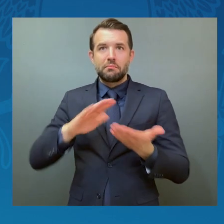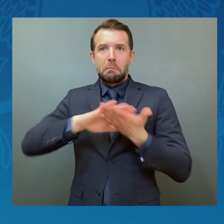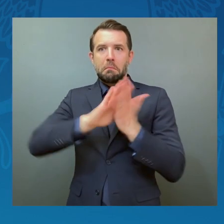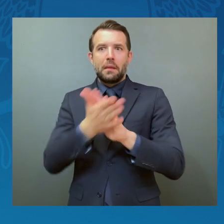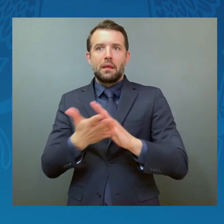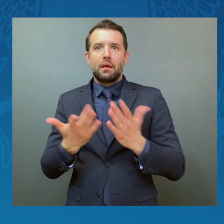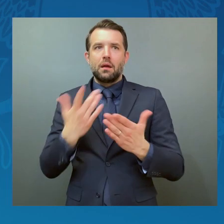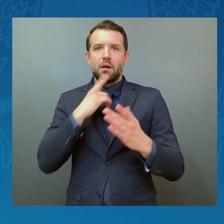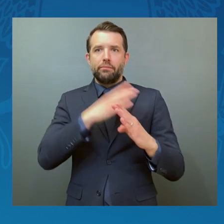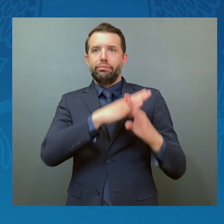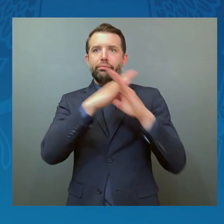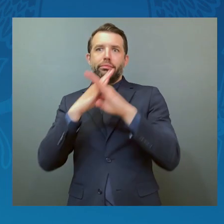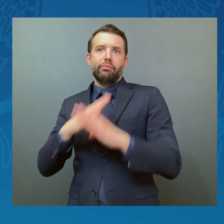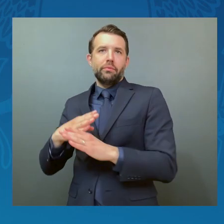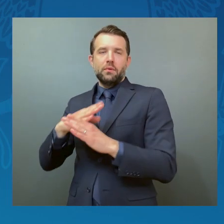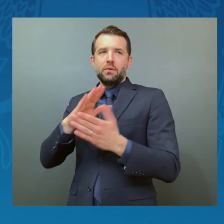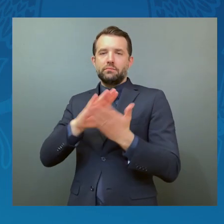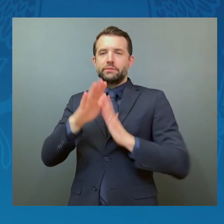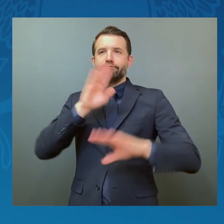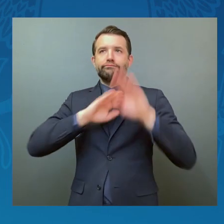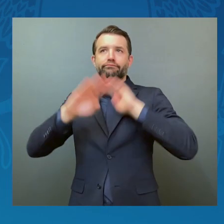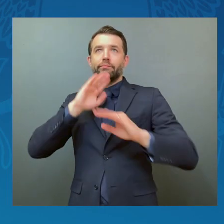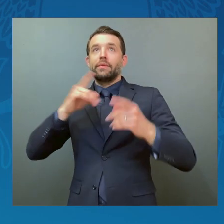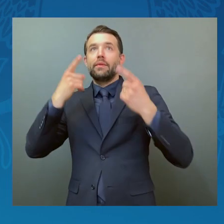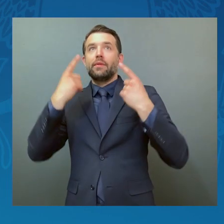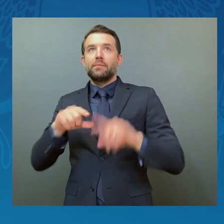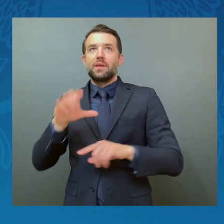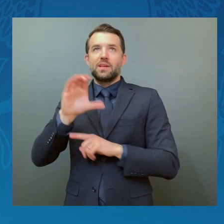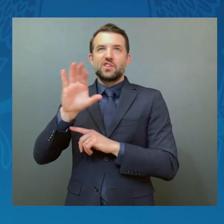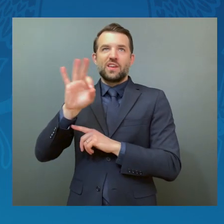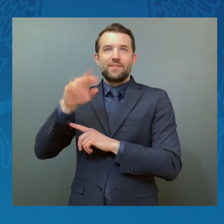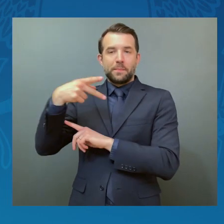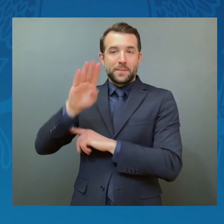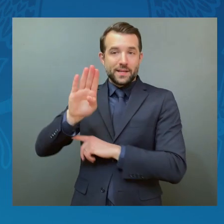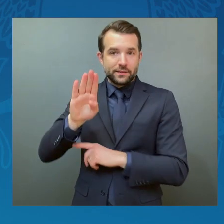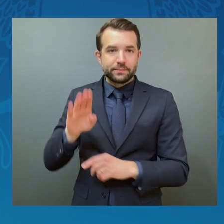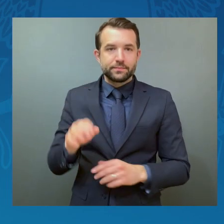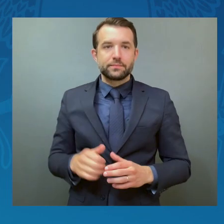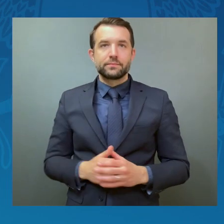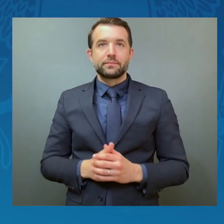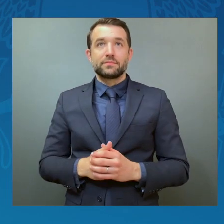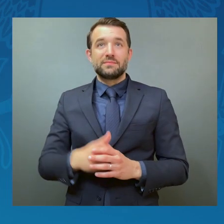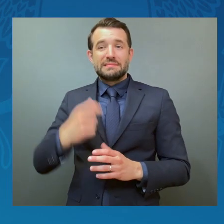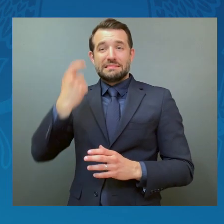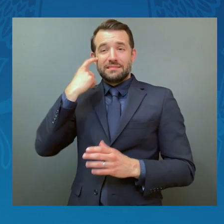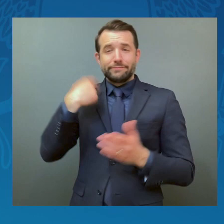released a study showing that 43 million Americans